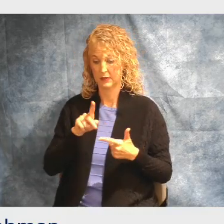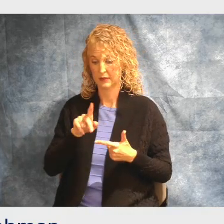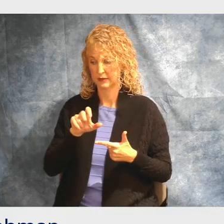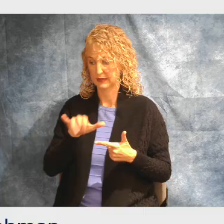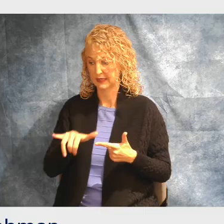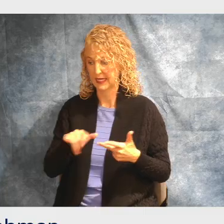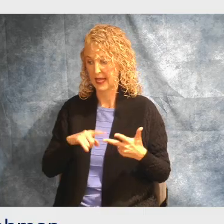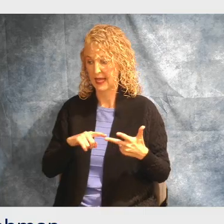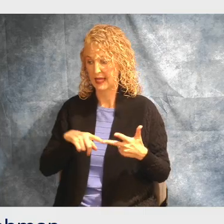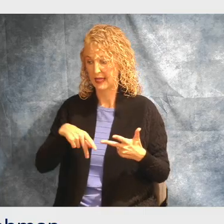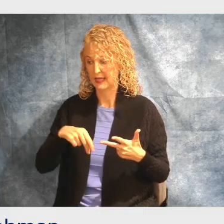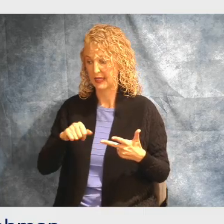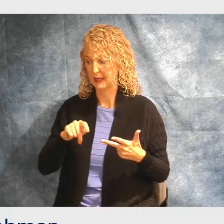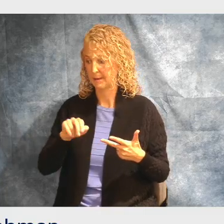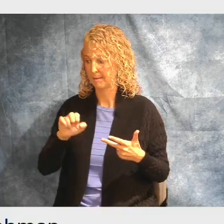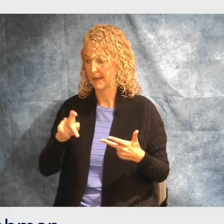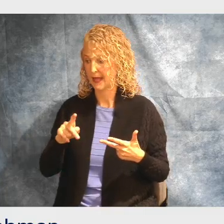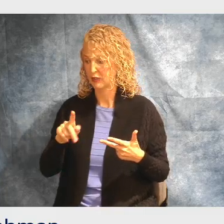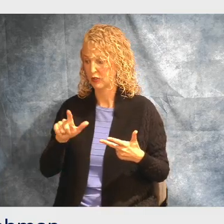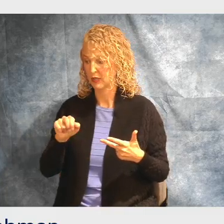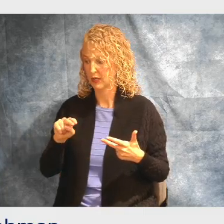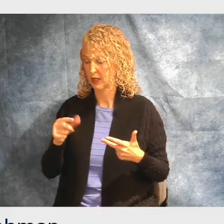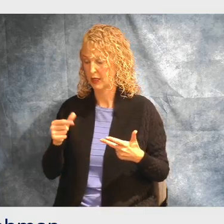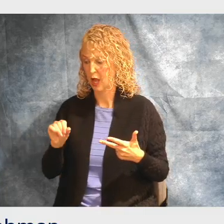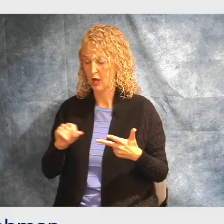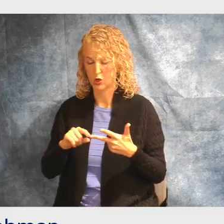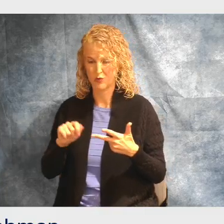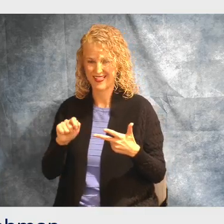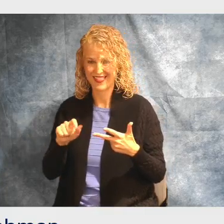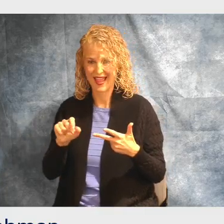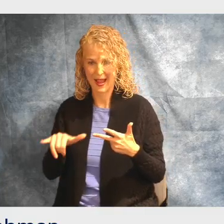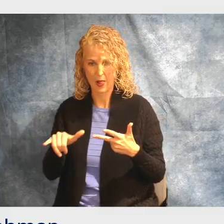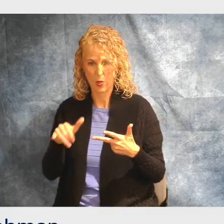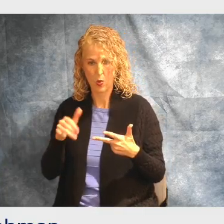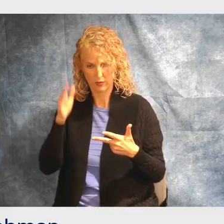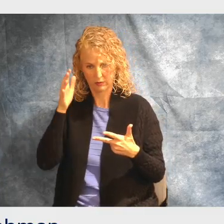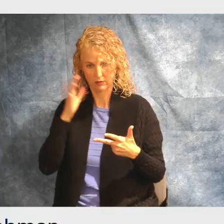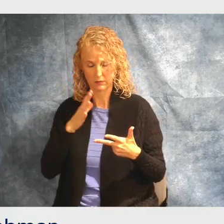and Patrick Longo, the President and CEO of Alloy Development. And the applications were